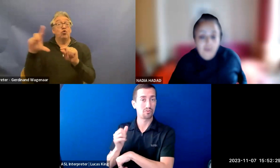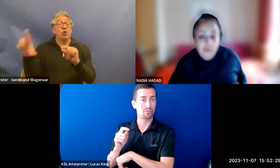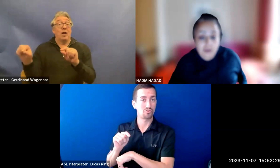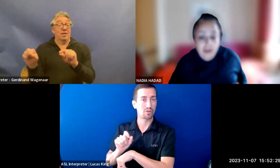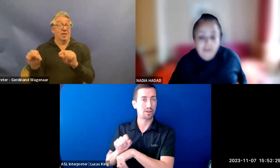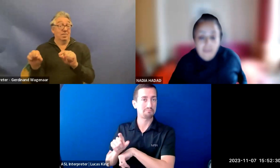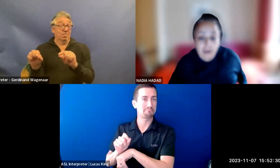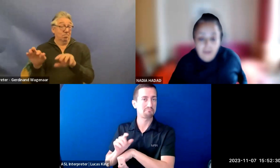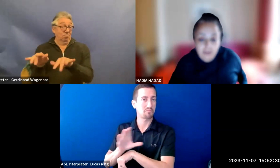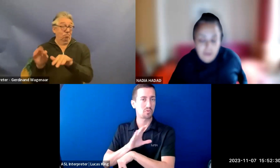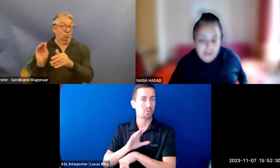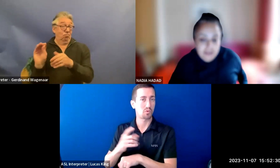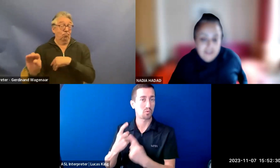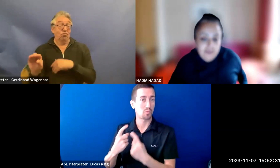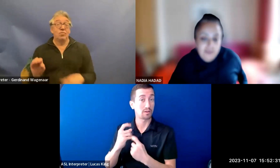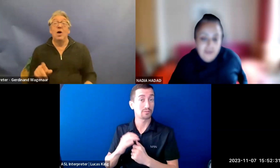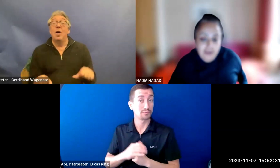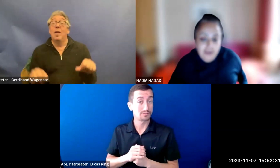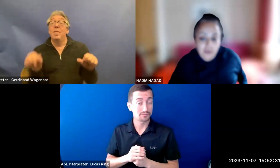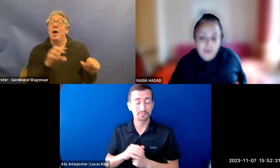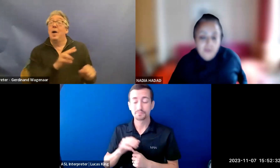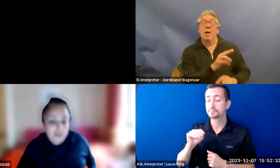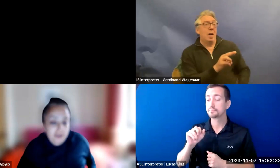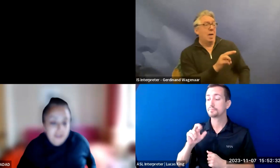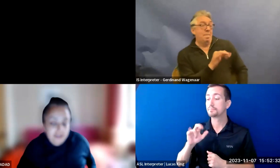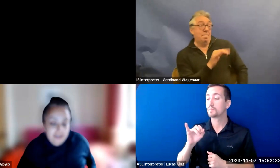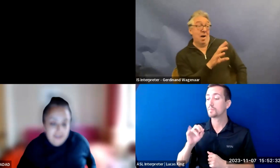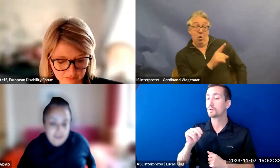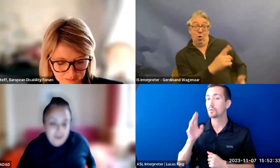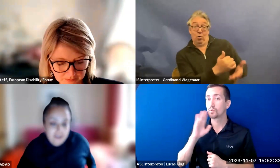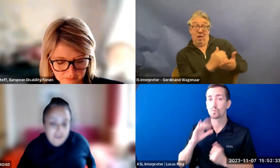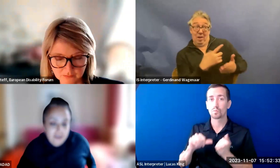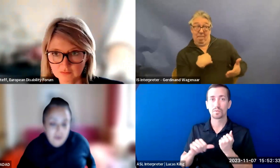Marion will assist me in moderating this discussion.